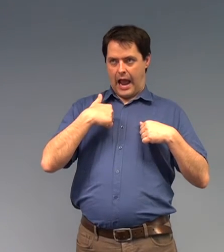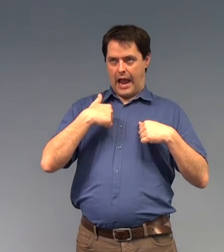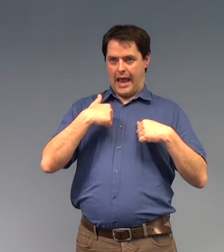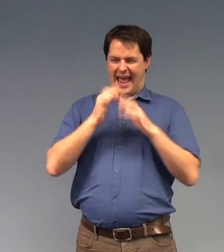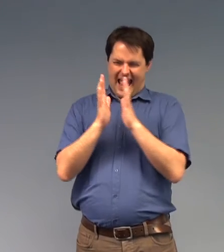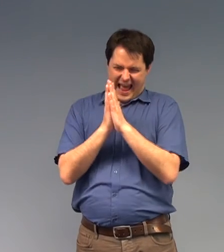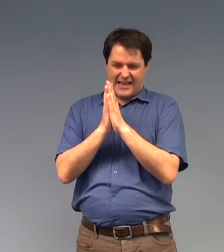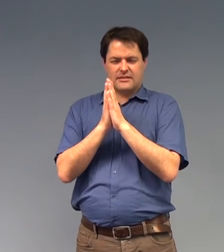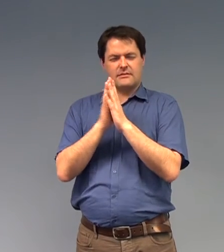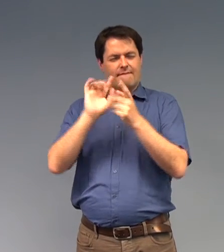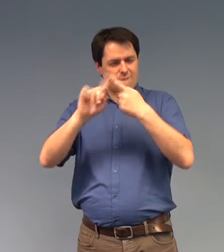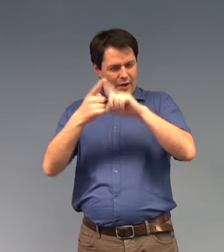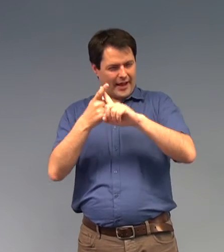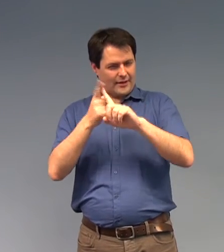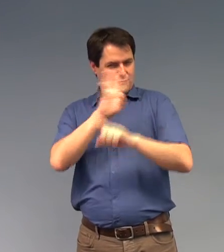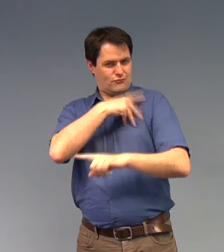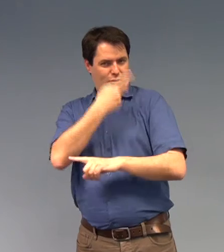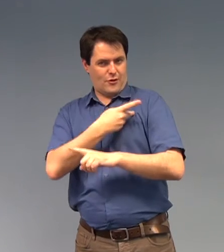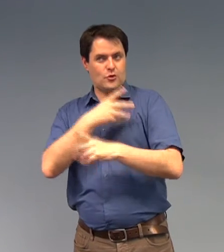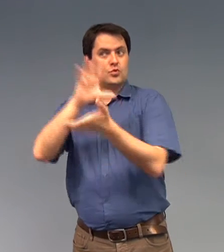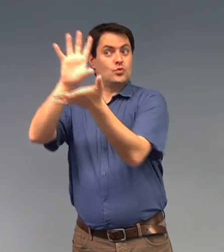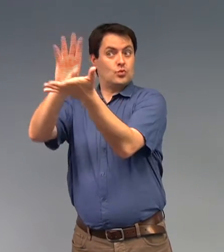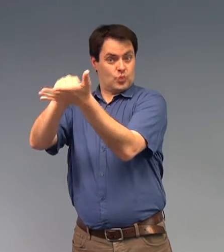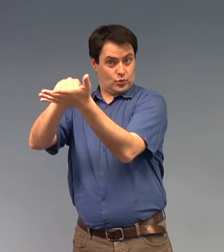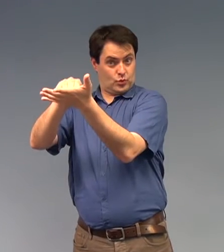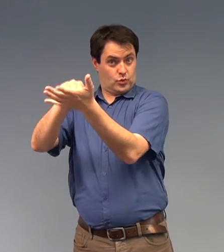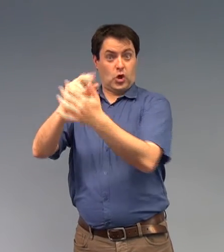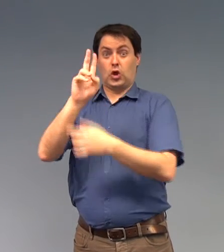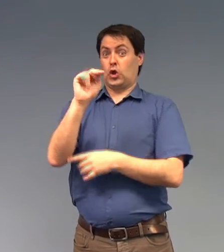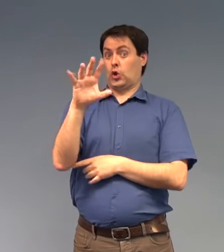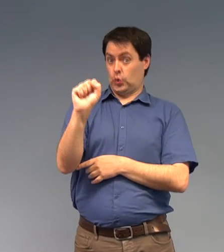I think it's important to point out the moment